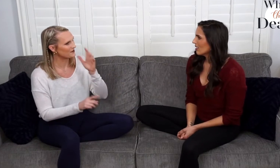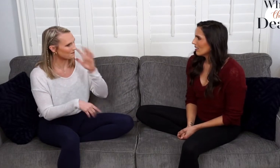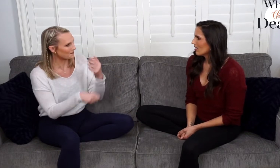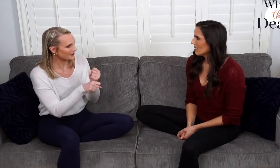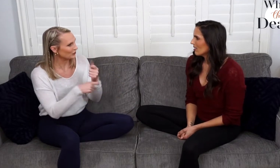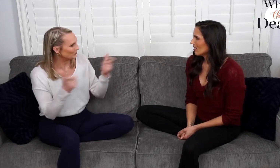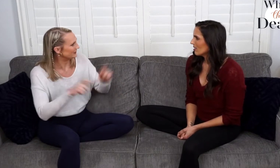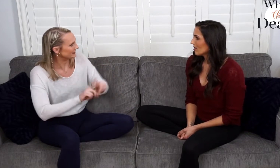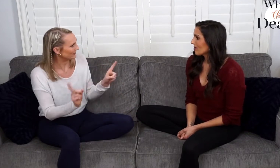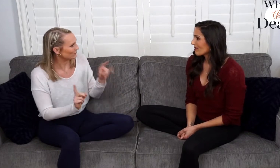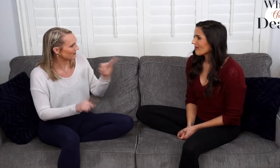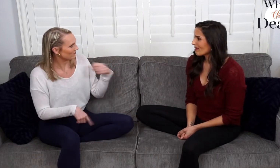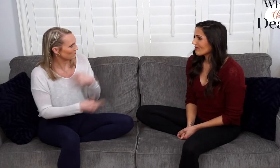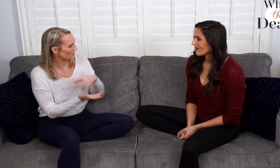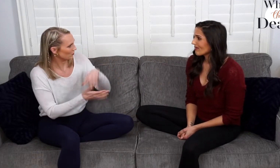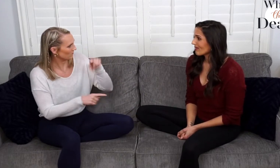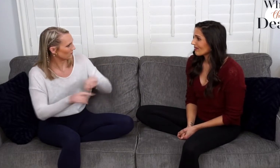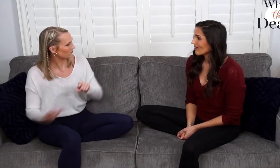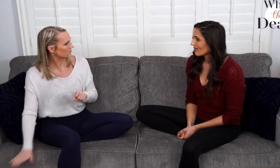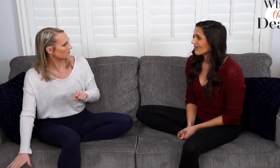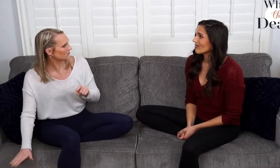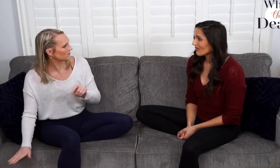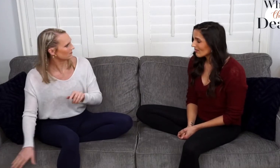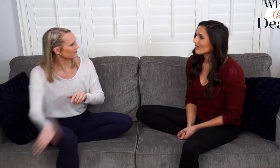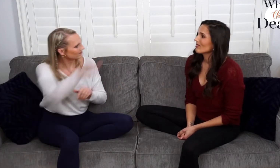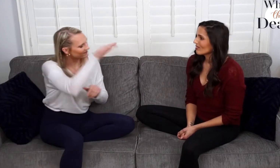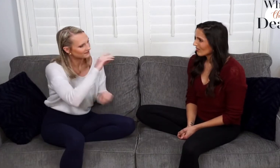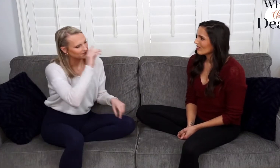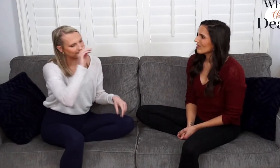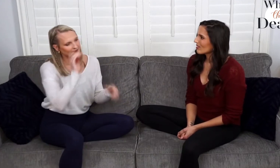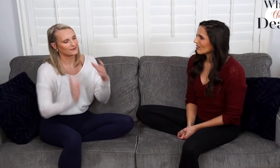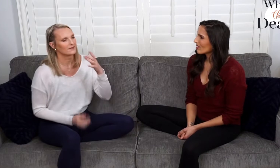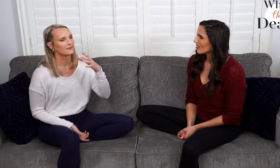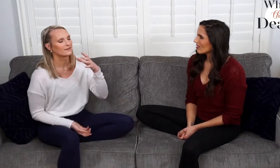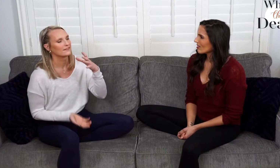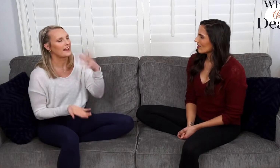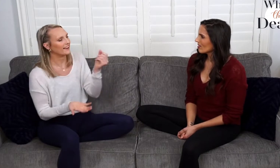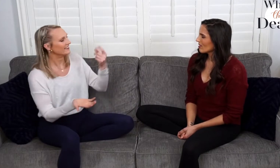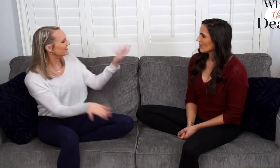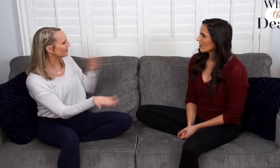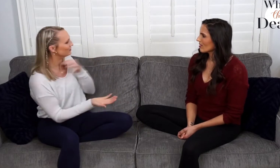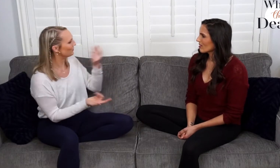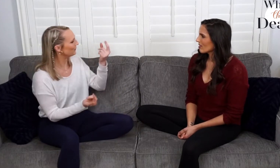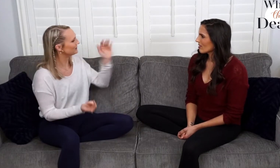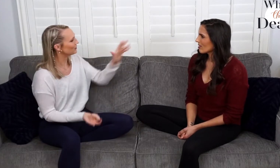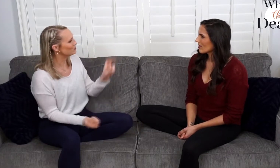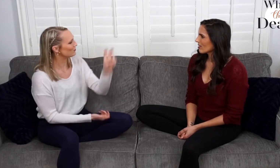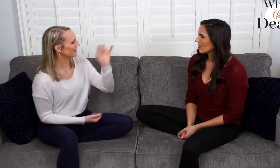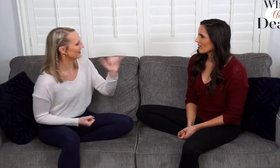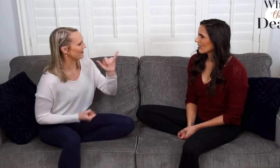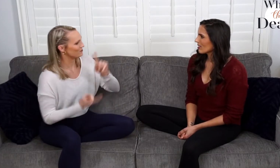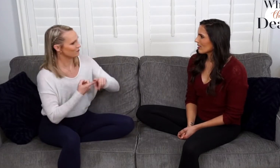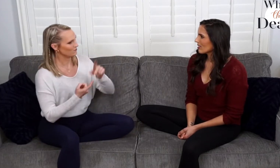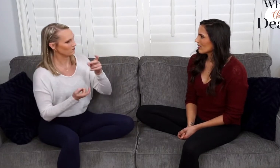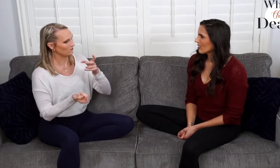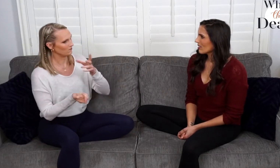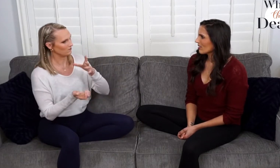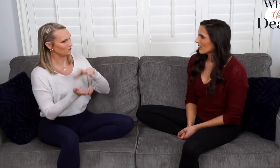Right and that would make a huge difference if we actually learned that at a younger age. And so I guess I'm curious. What's your journey